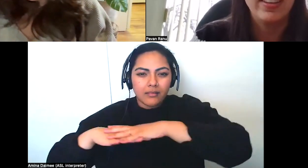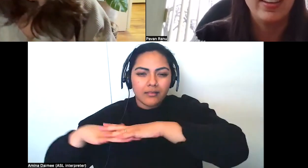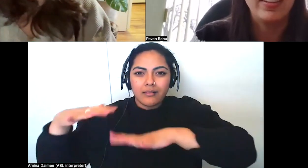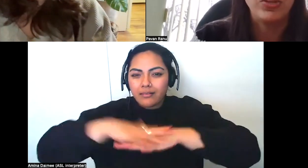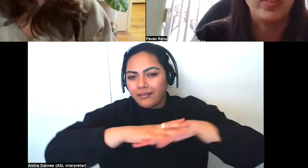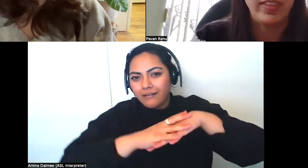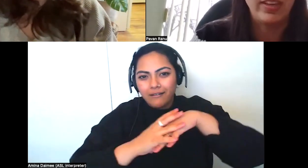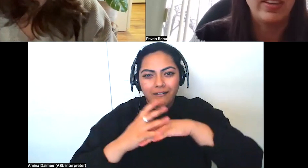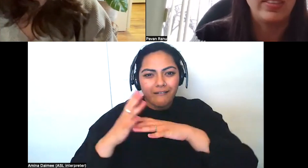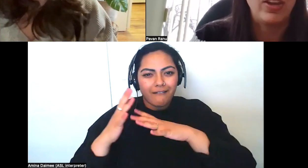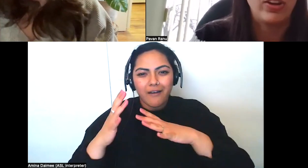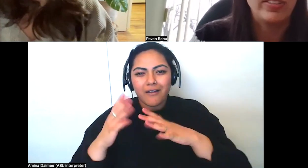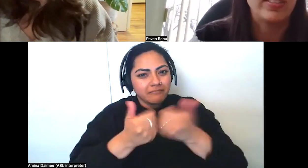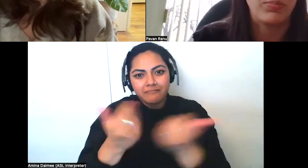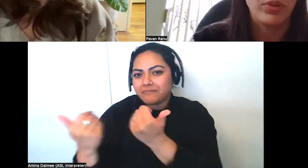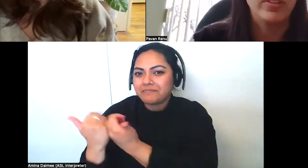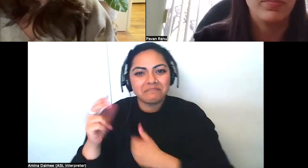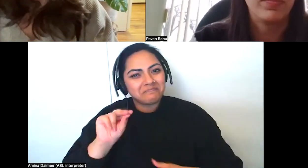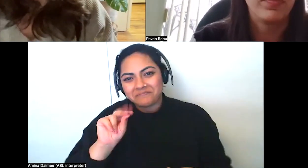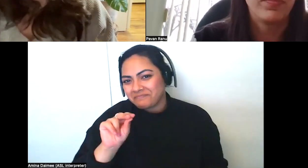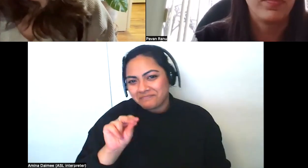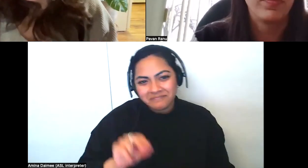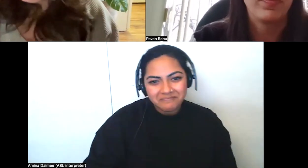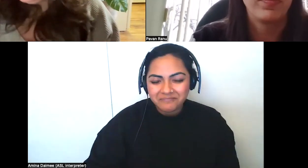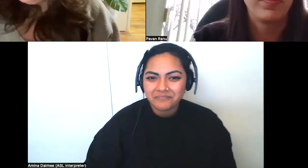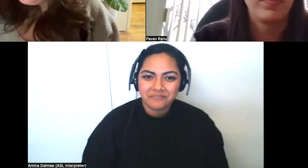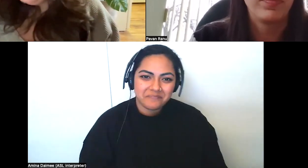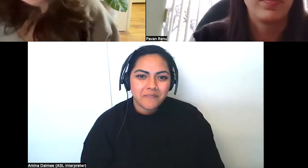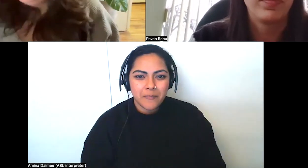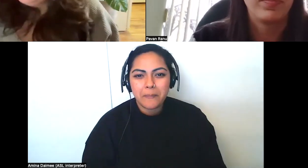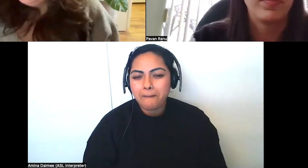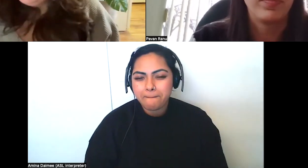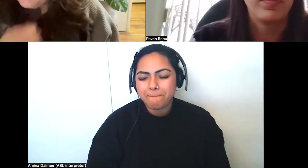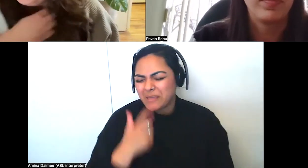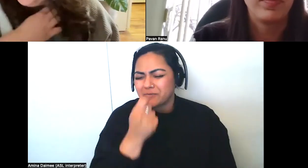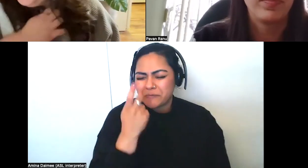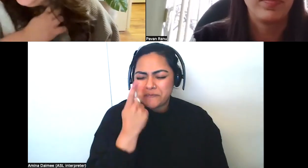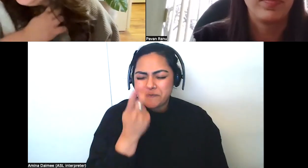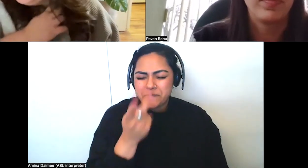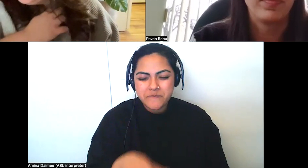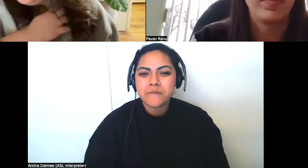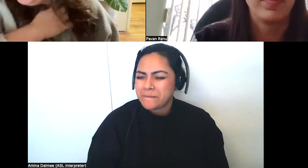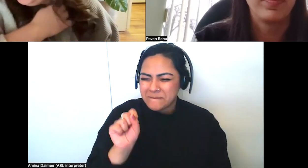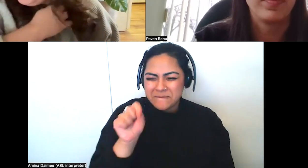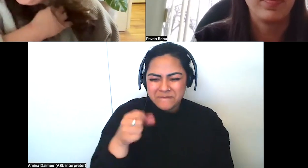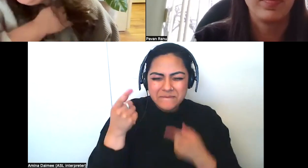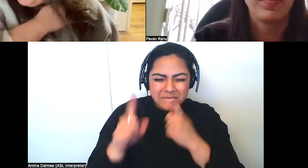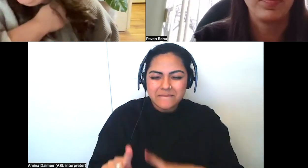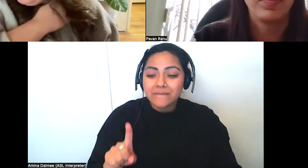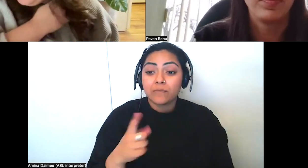than you would think they are separate. Monique: Yeah, I just saw a great question pop up,